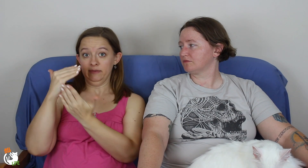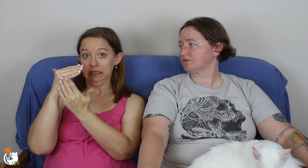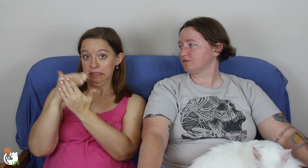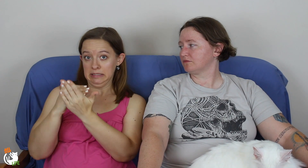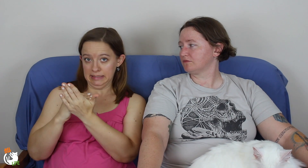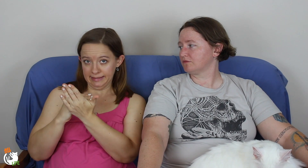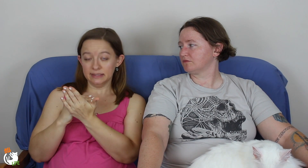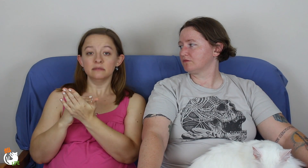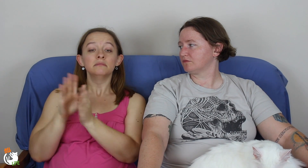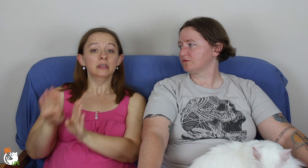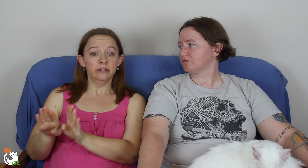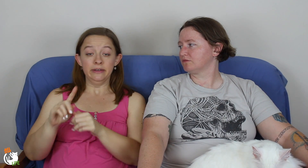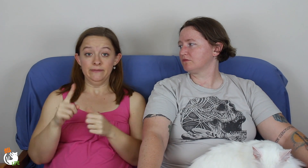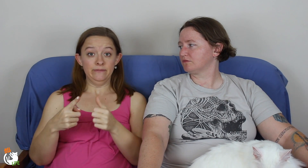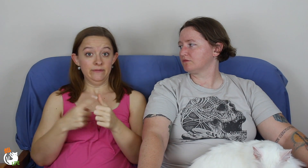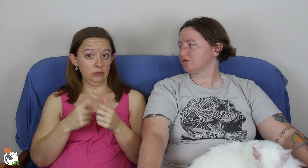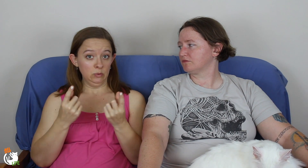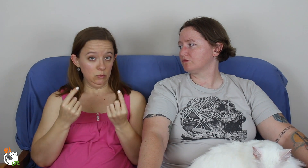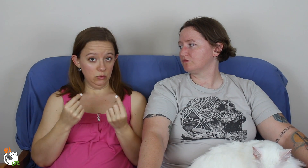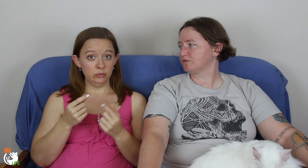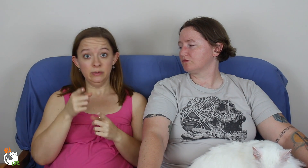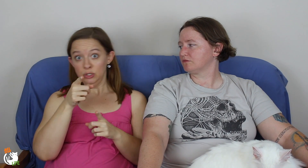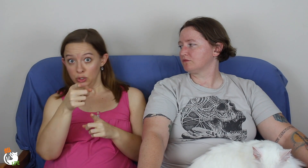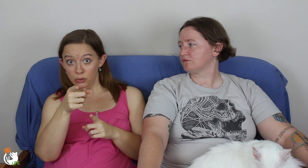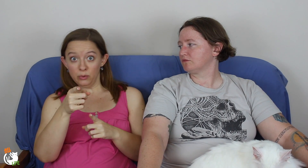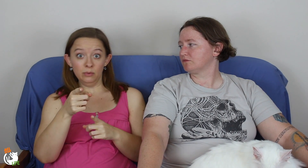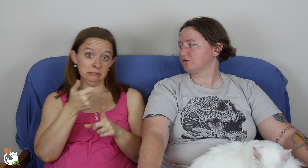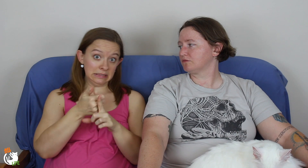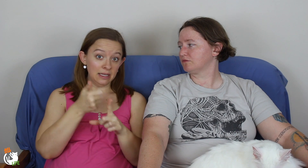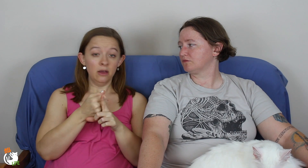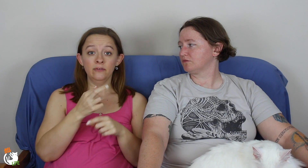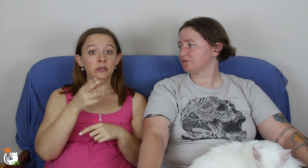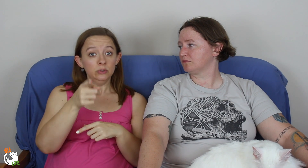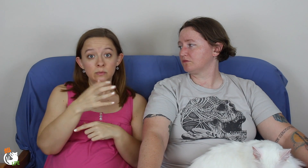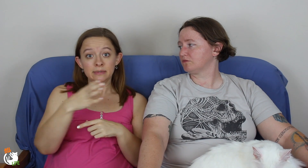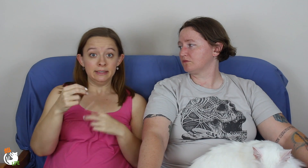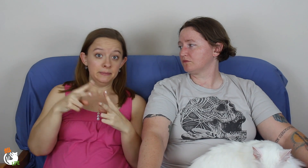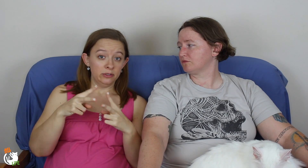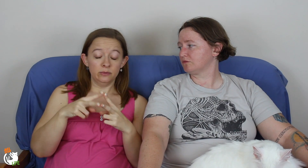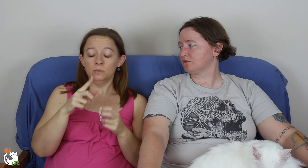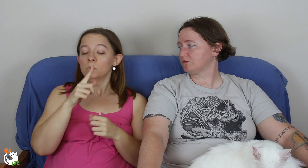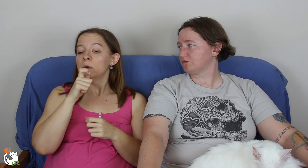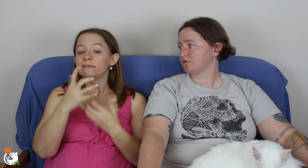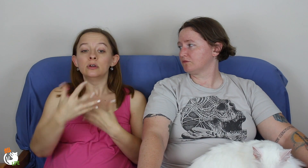So once you have a list of the banks, first what you do is, you yourself, or you and your partner,